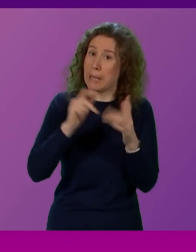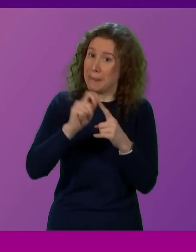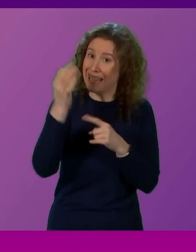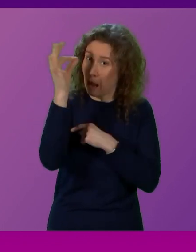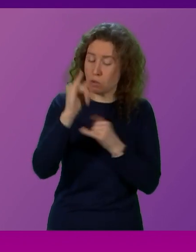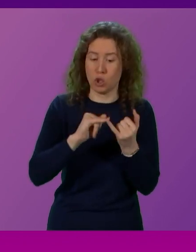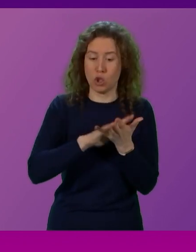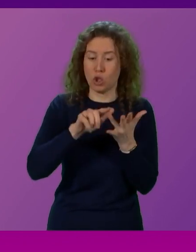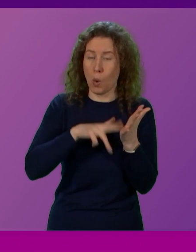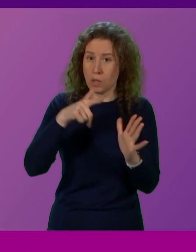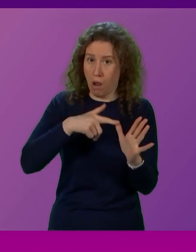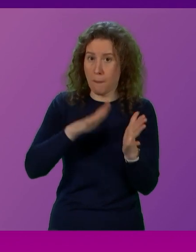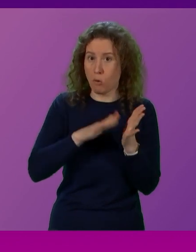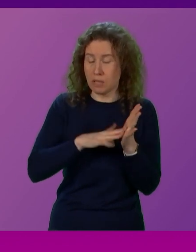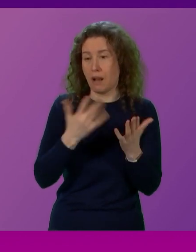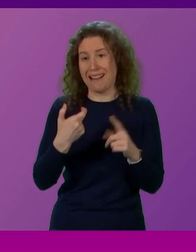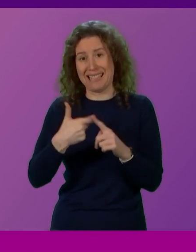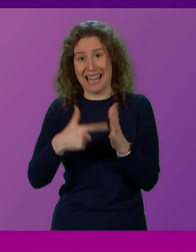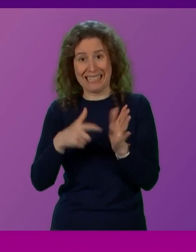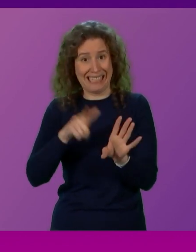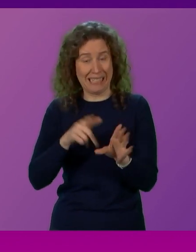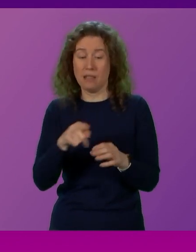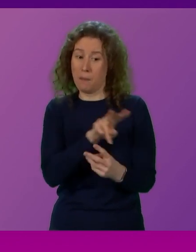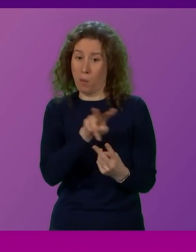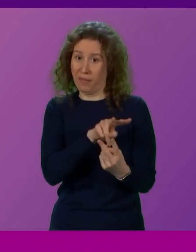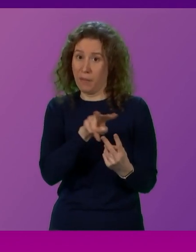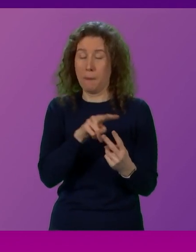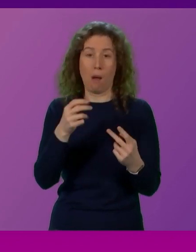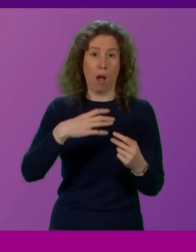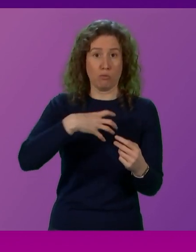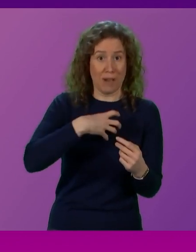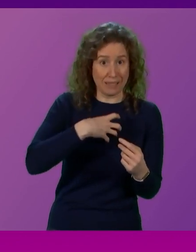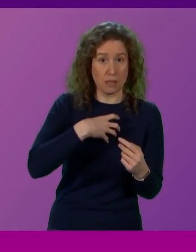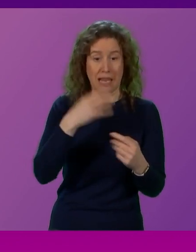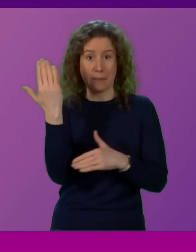Morrison and Katie Hagmann, who are the president and the resources spokesperson of the Convention of Scottish Local Authorities.